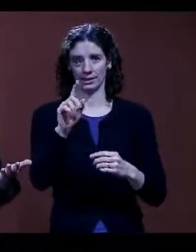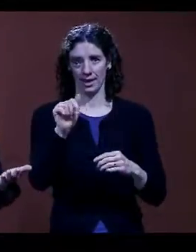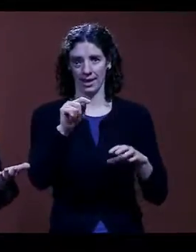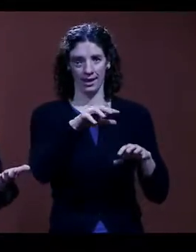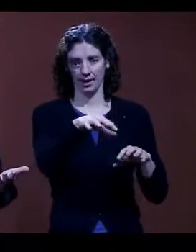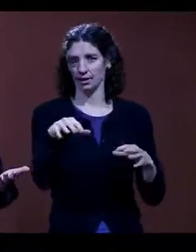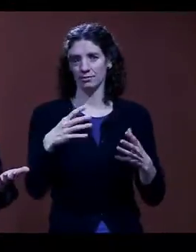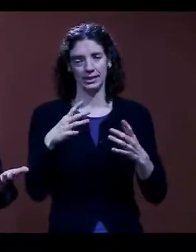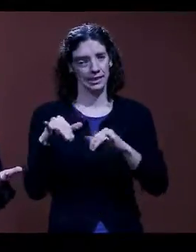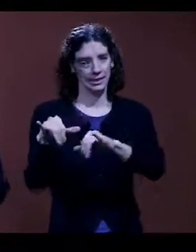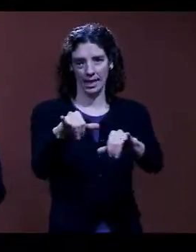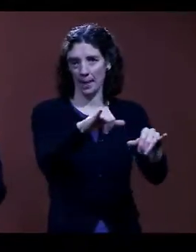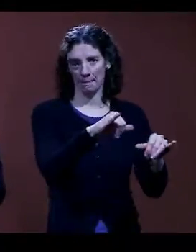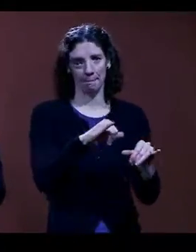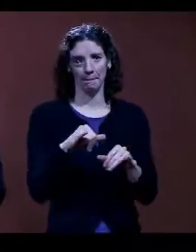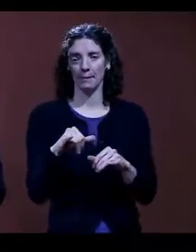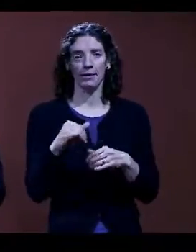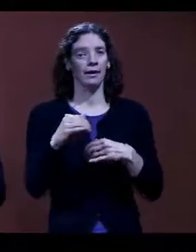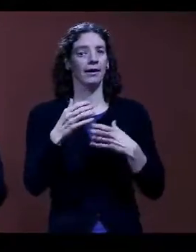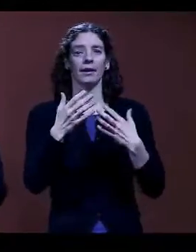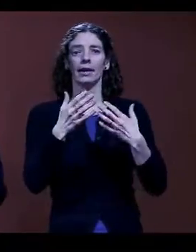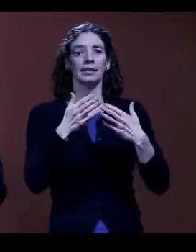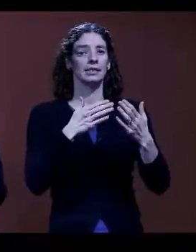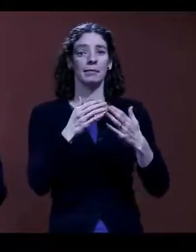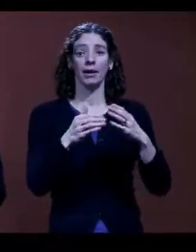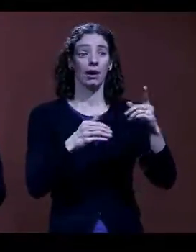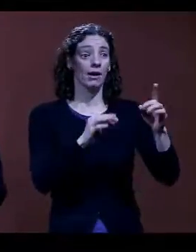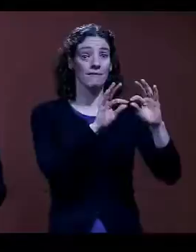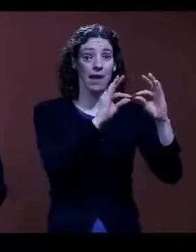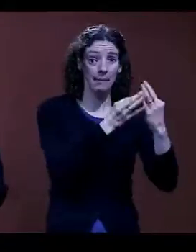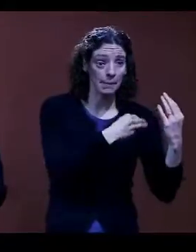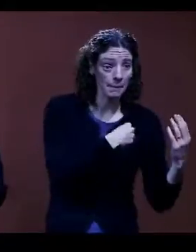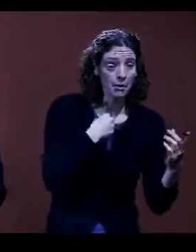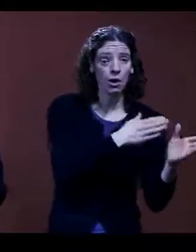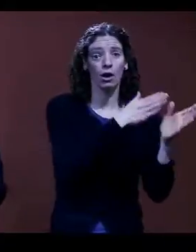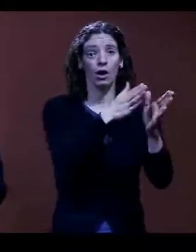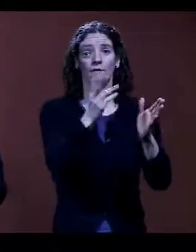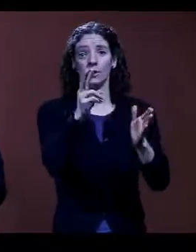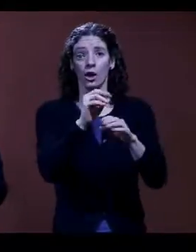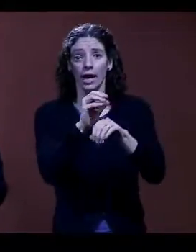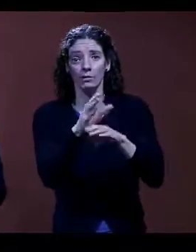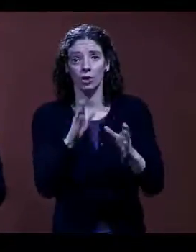is the same across stakeholders, whether you're a family member, a VR counselor, a school provider. You really are there